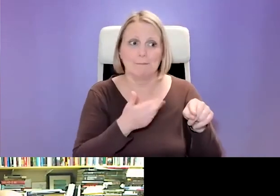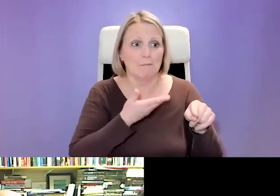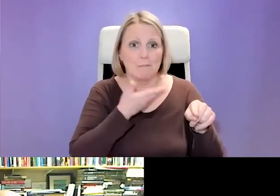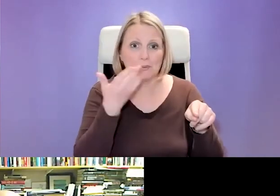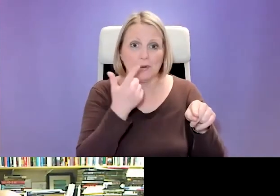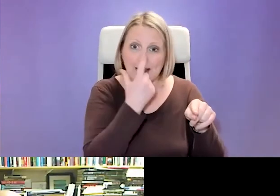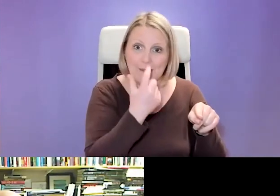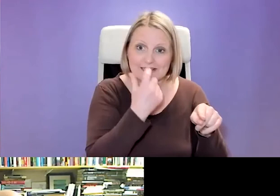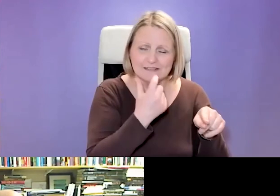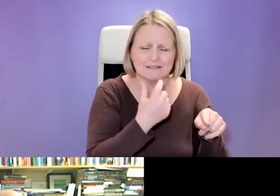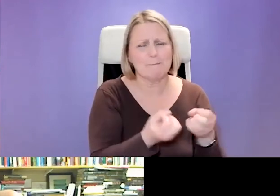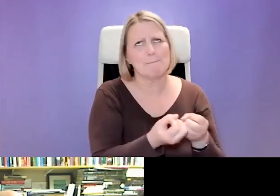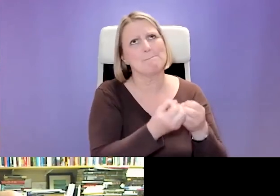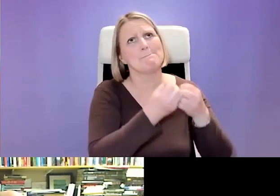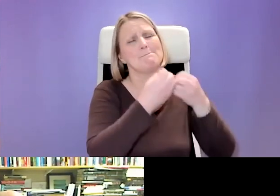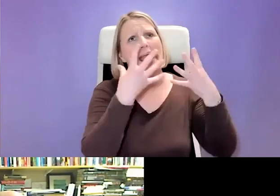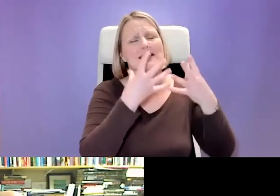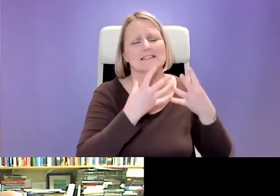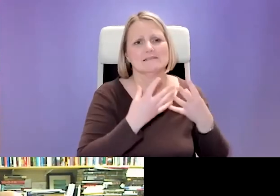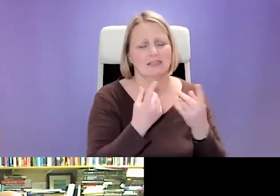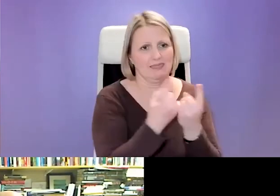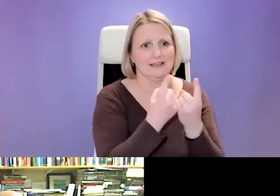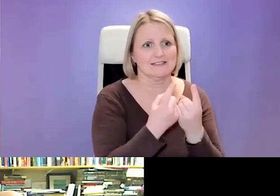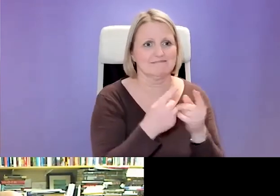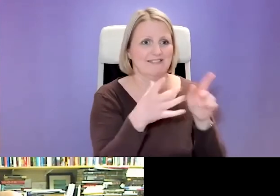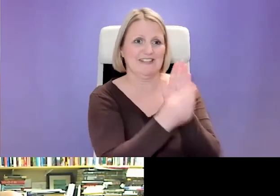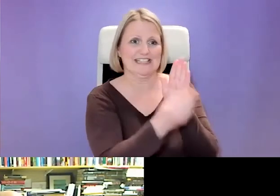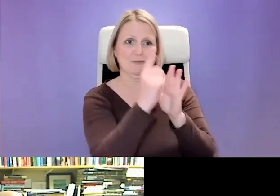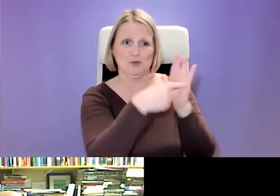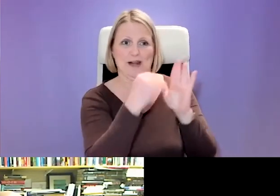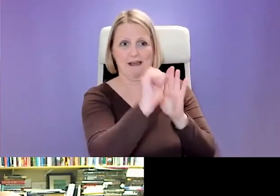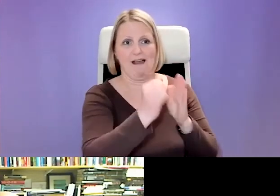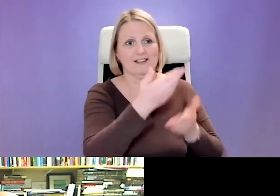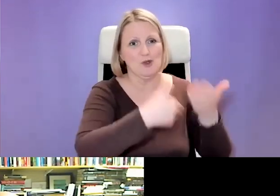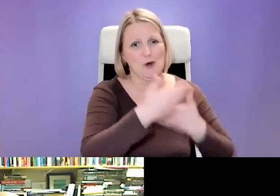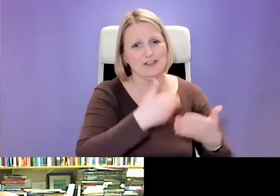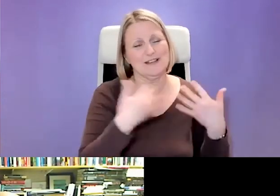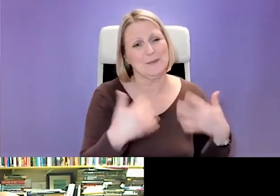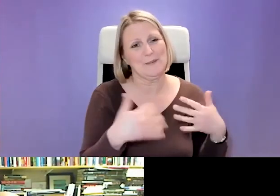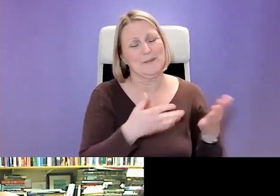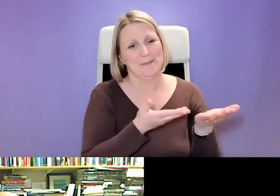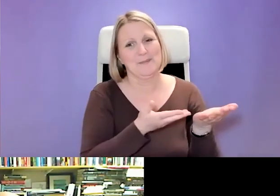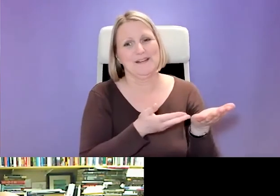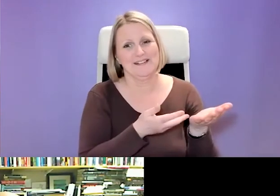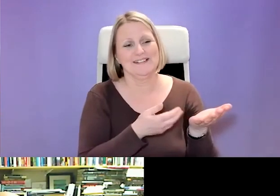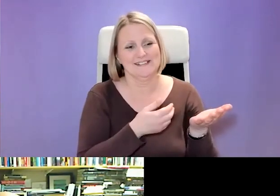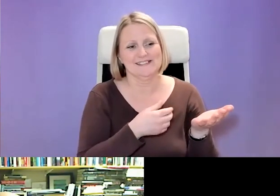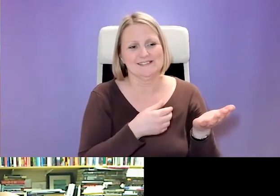like the fantastic story that Joanna has told.